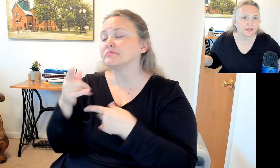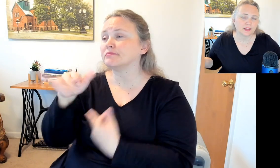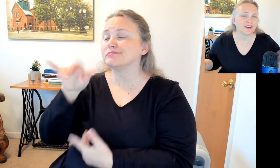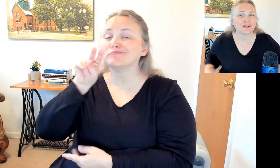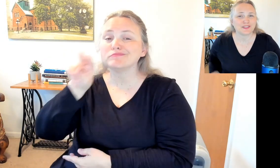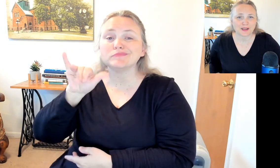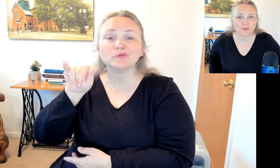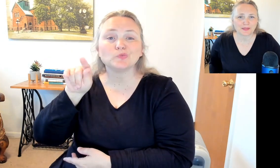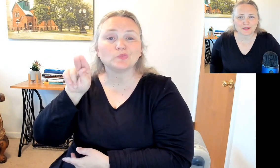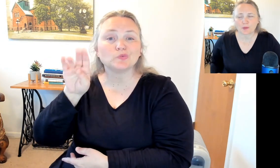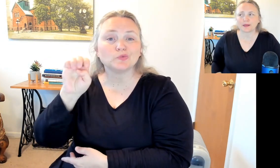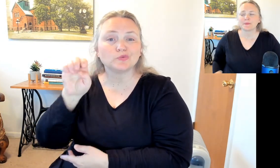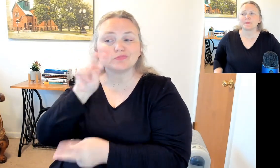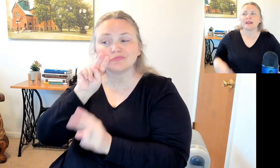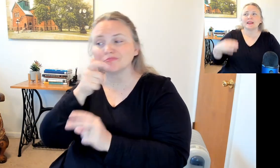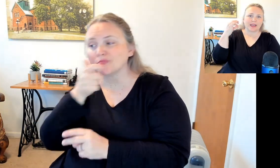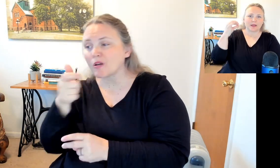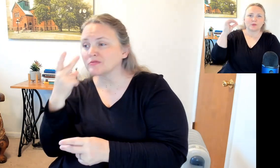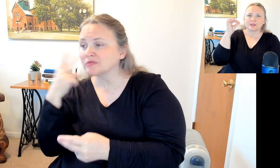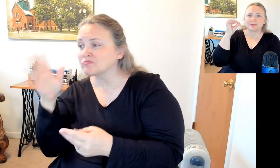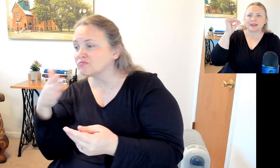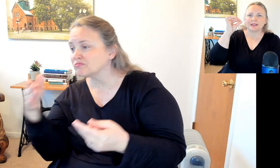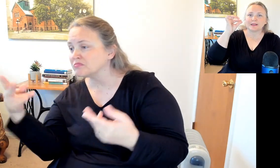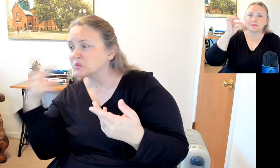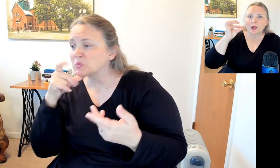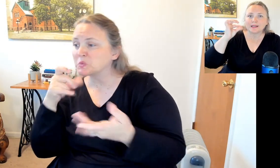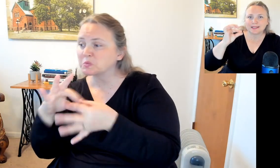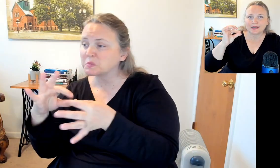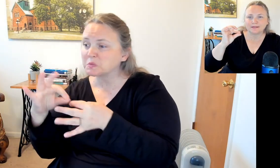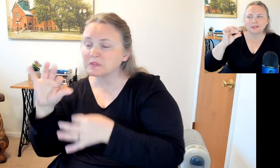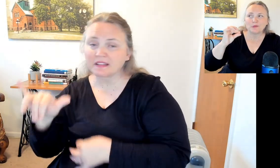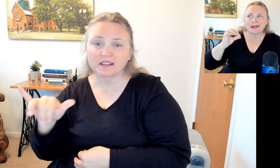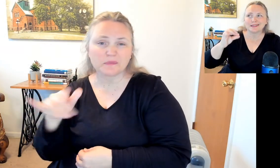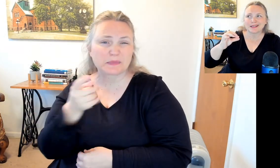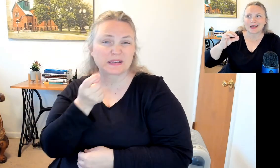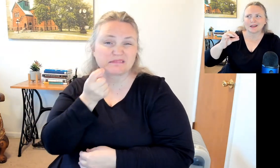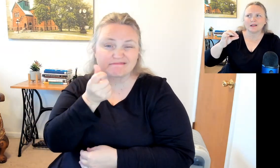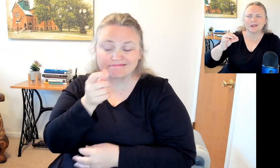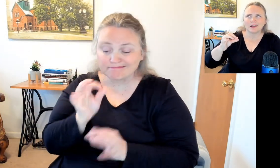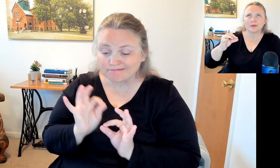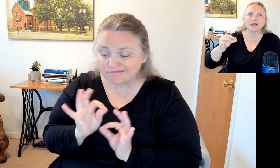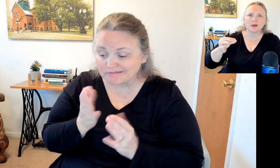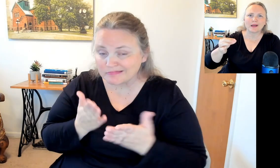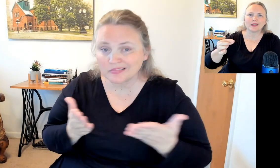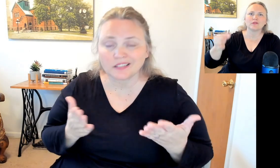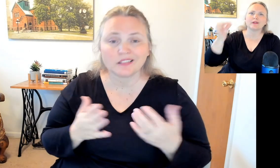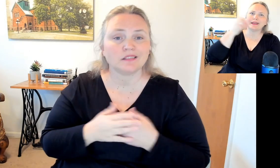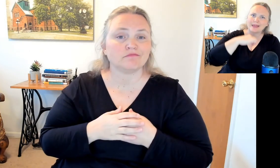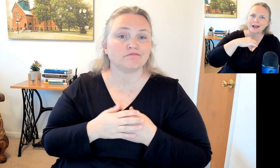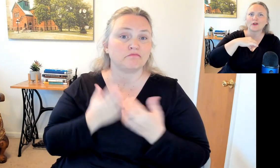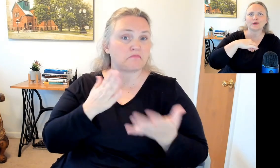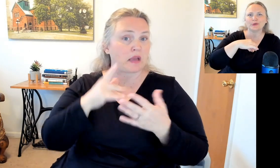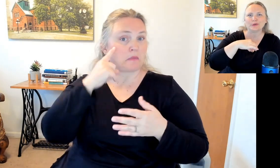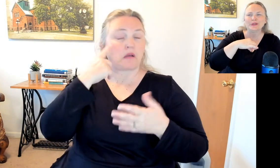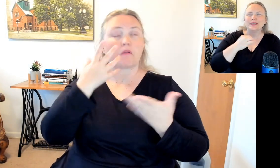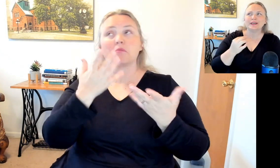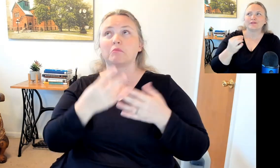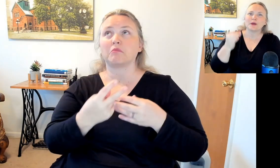the internet are saying about the topic. Again, we're just picking the smallest thing. You might decide, huh, I'm going to go back and read that article from